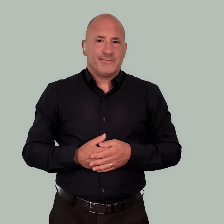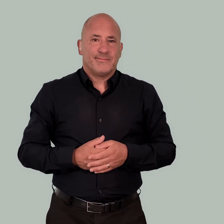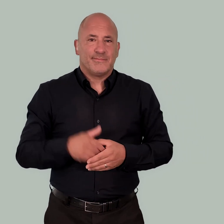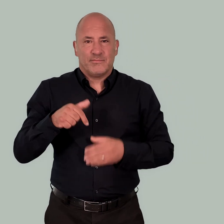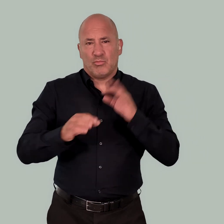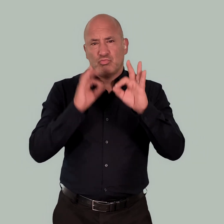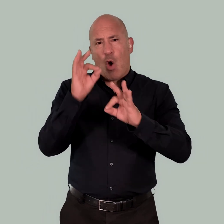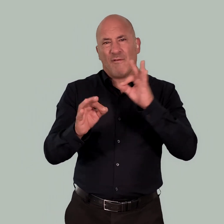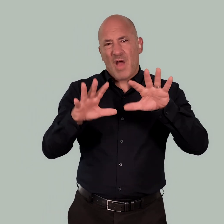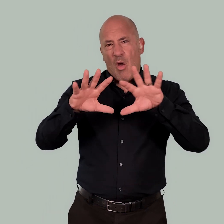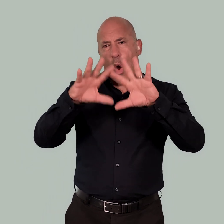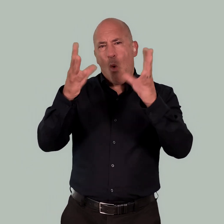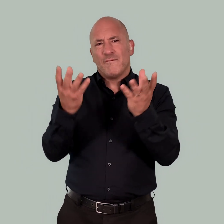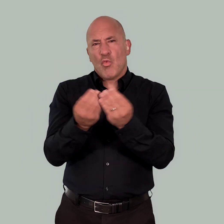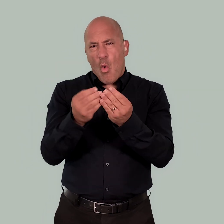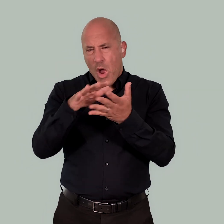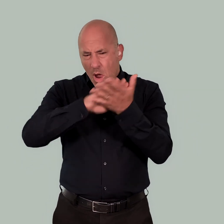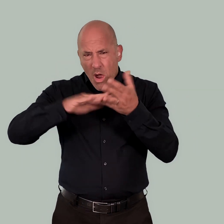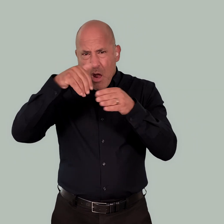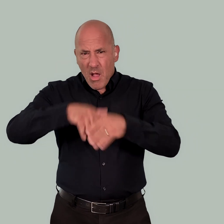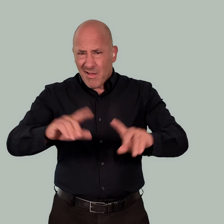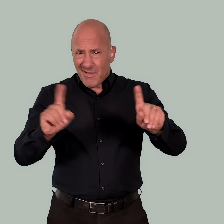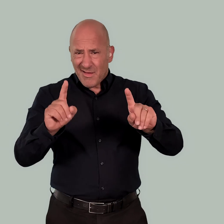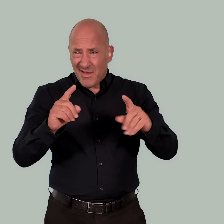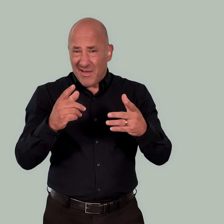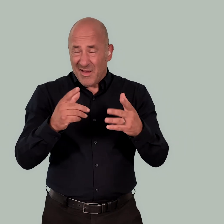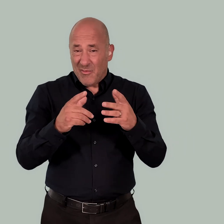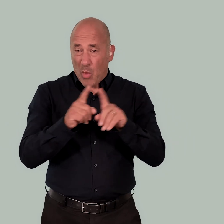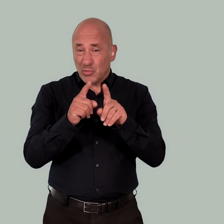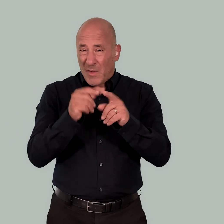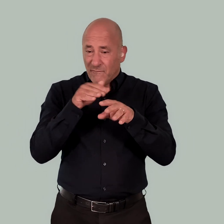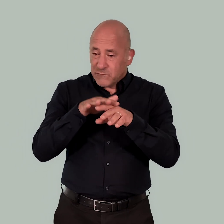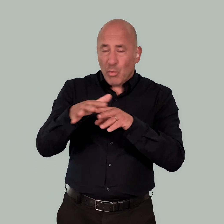The overall context of the survey in question